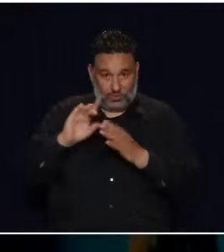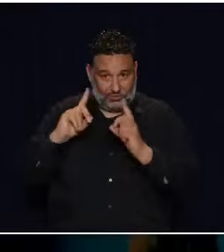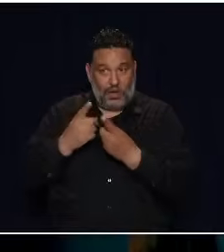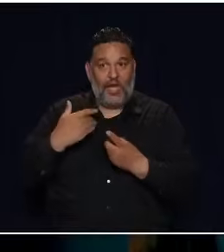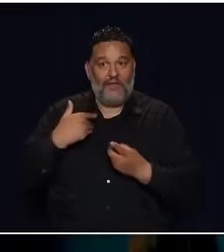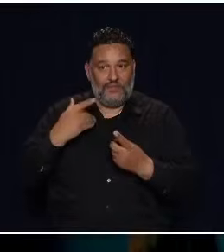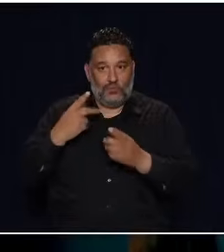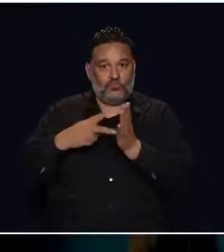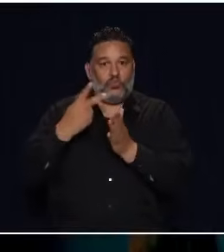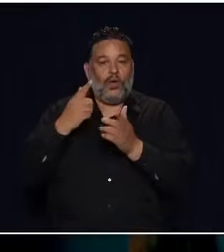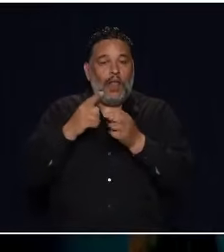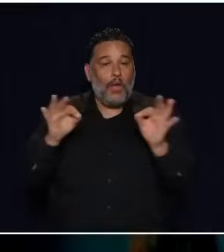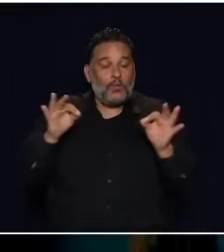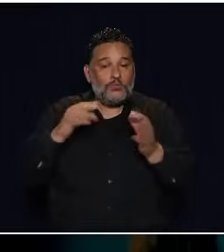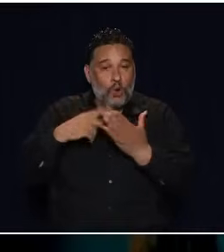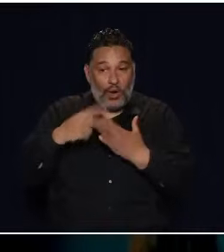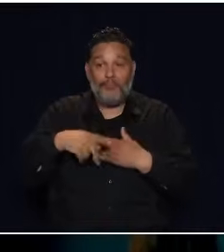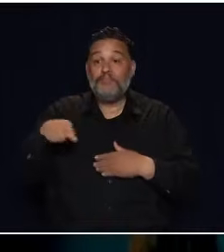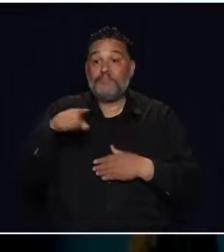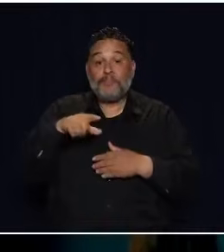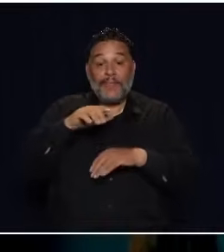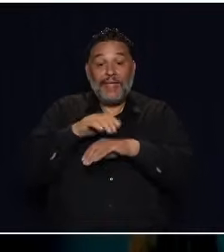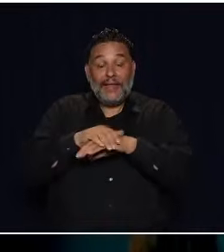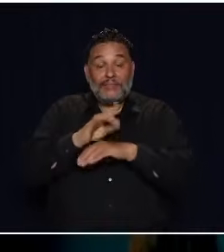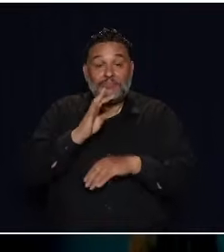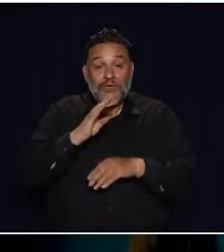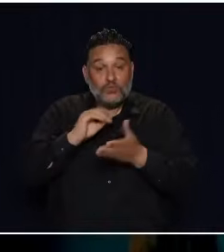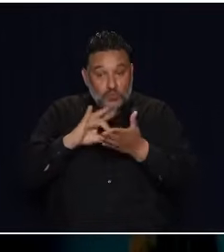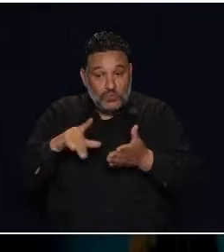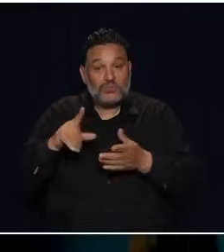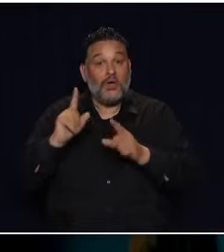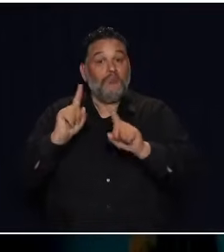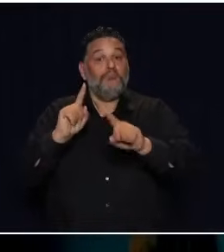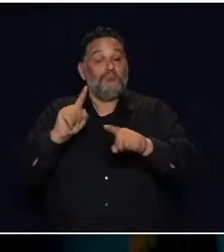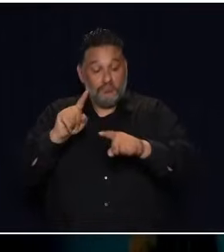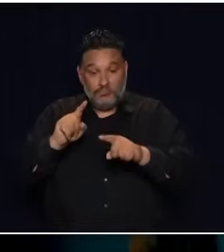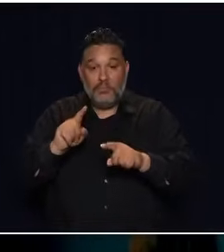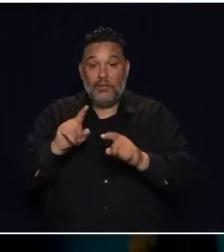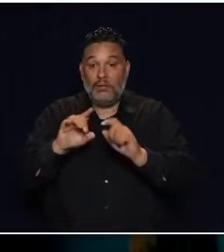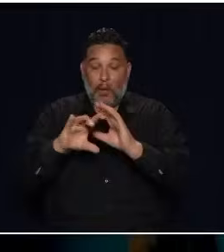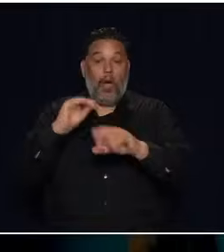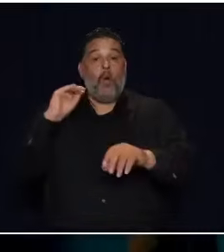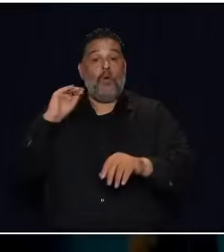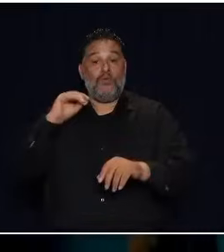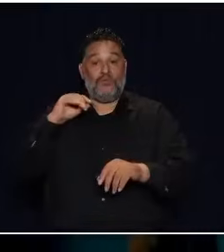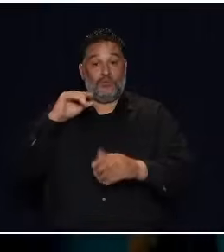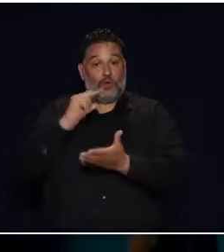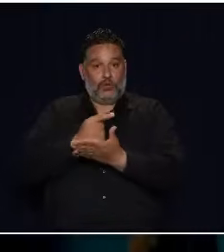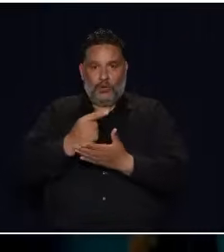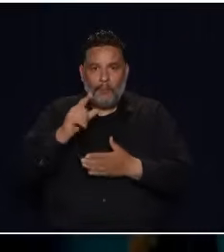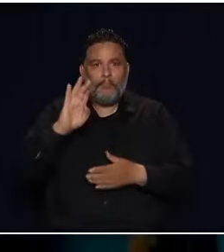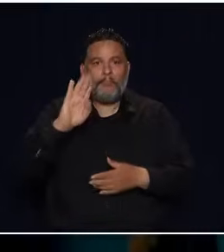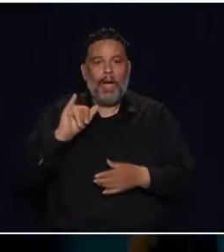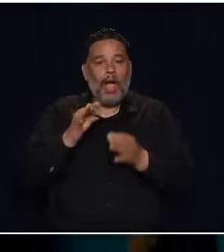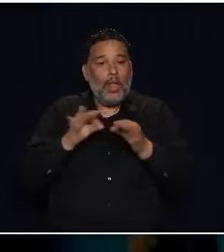WE HAVE SCHOOL DISTRICTS,